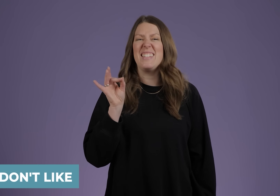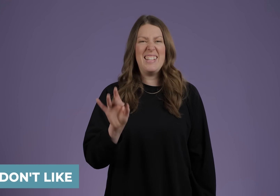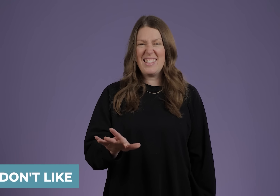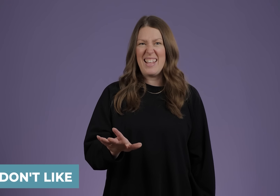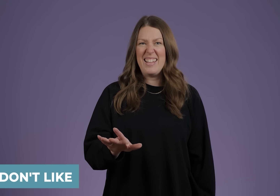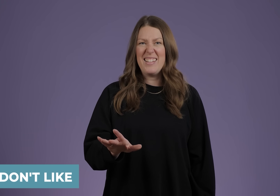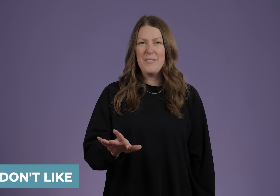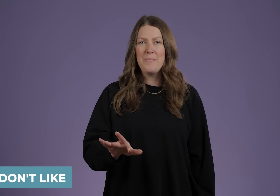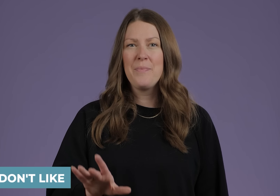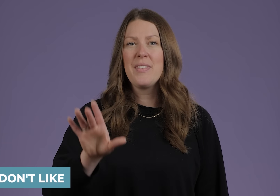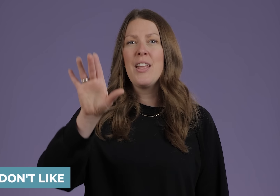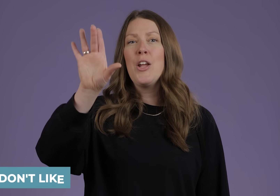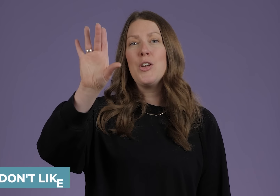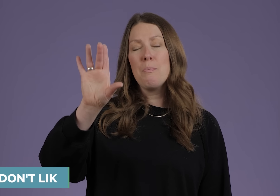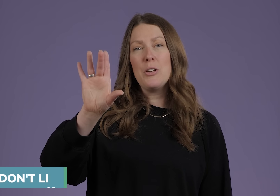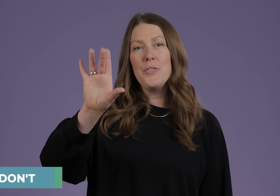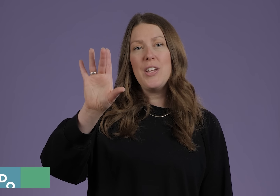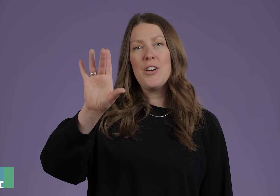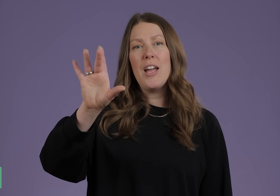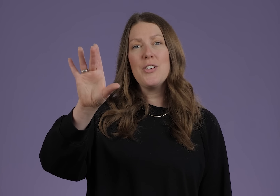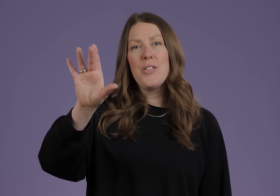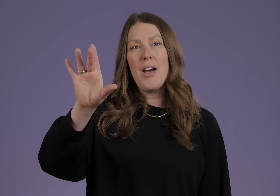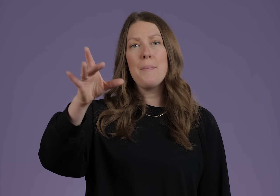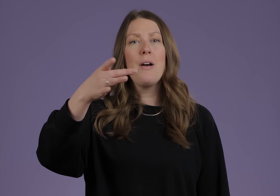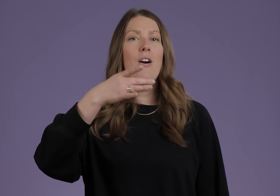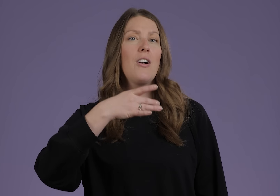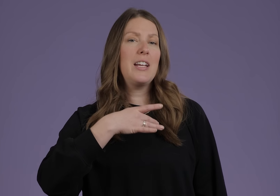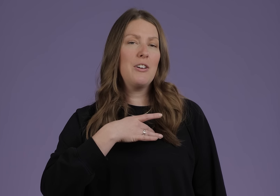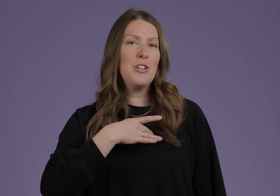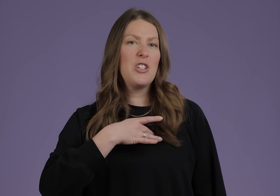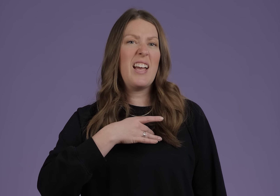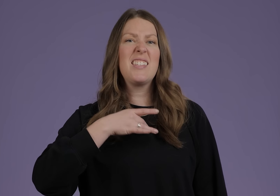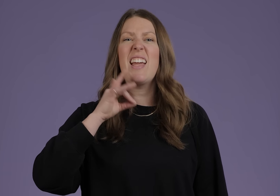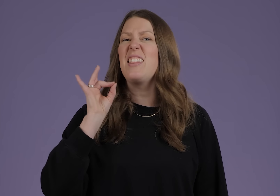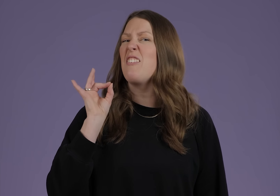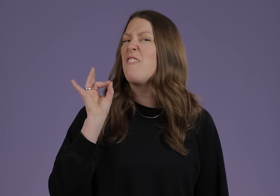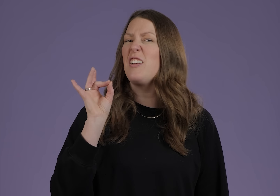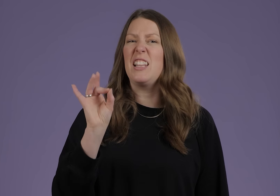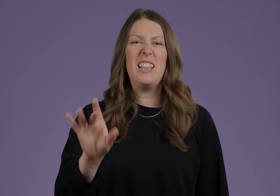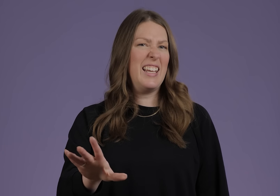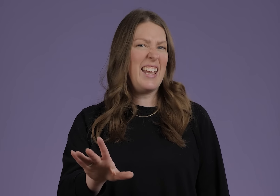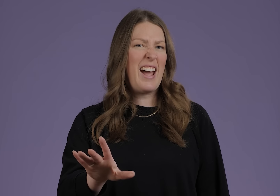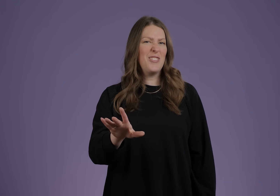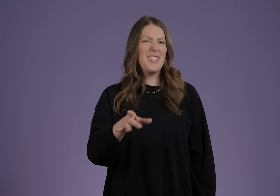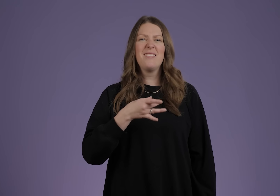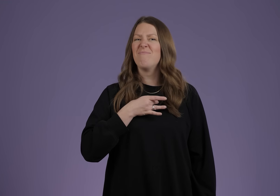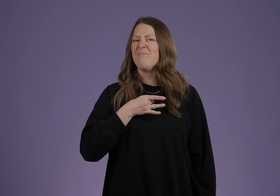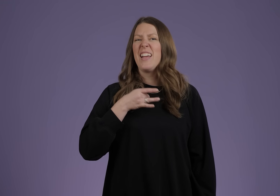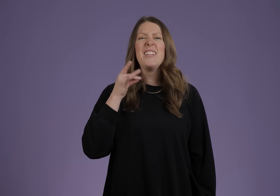dislike your middle finger and your thumb are here at your chest And then flick it out